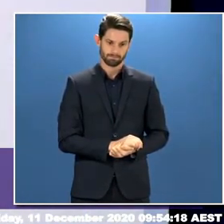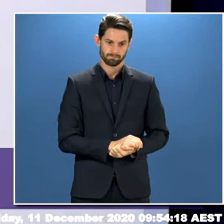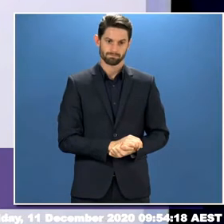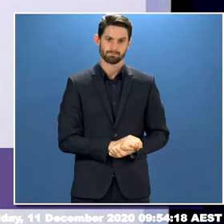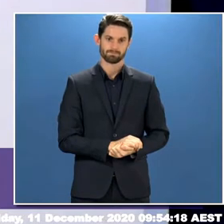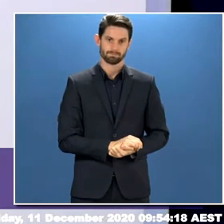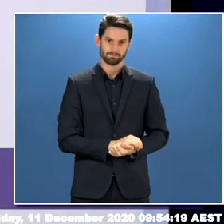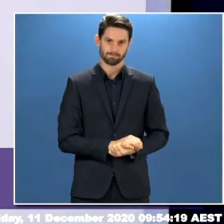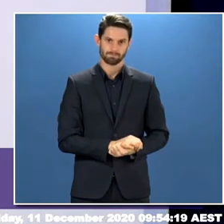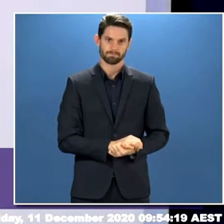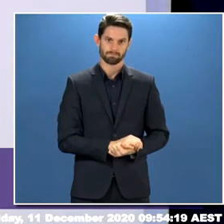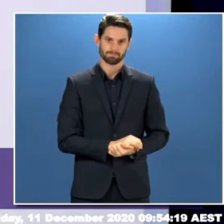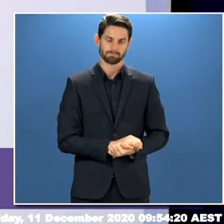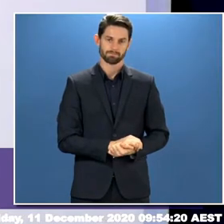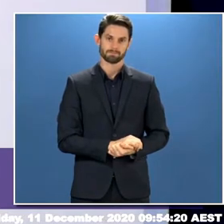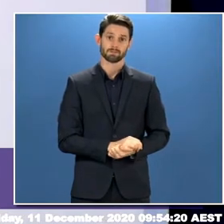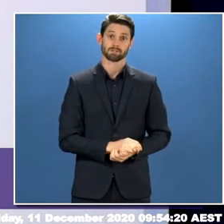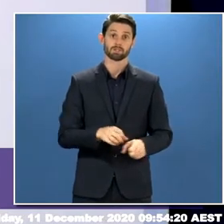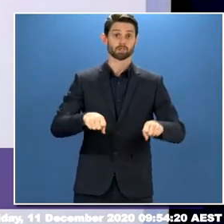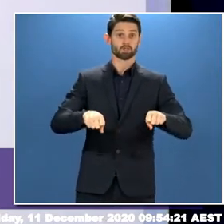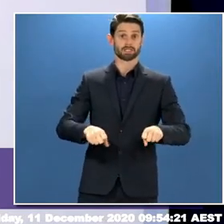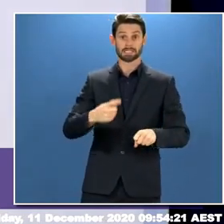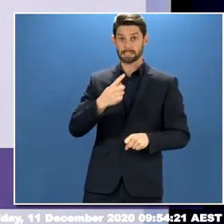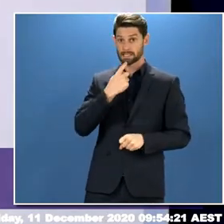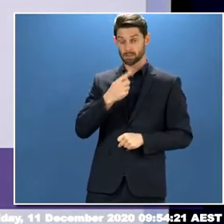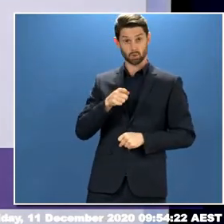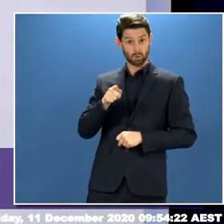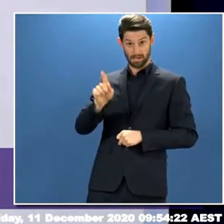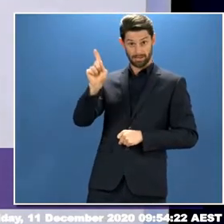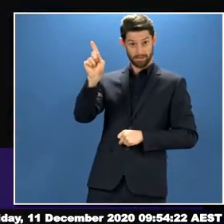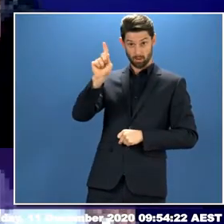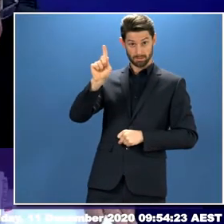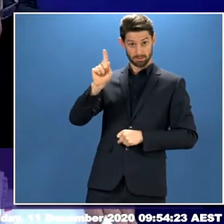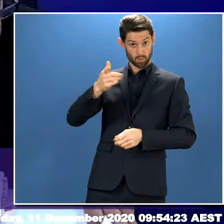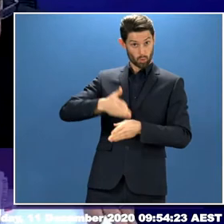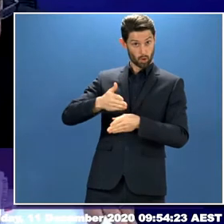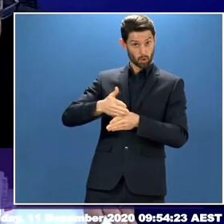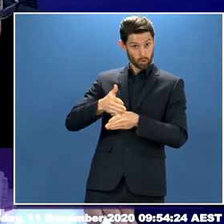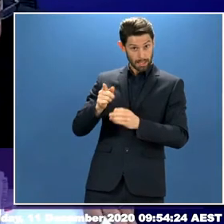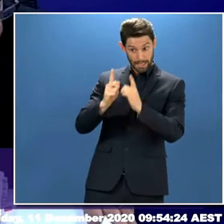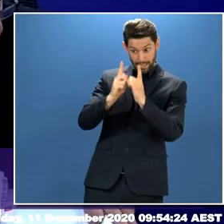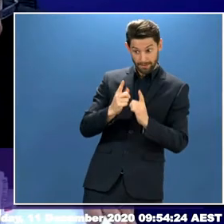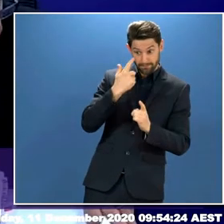In your present location, you've been able to find accommodation of the kind you need?